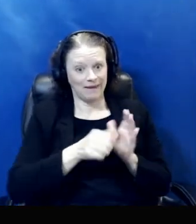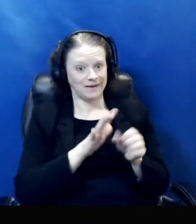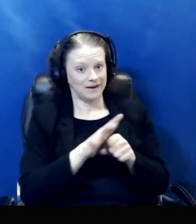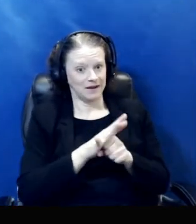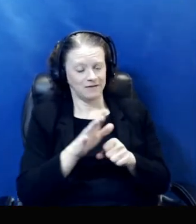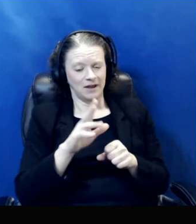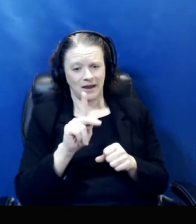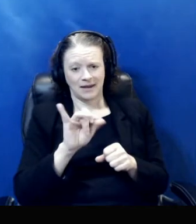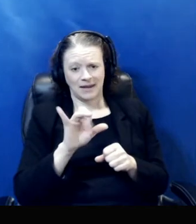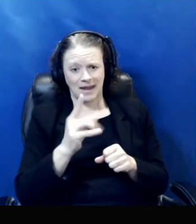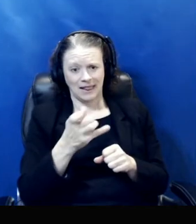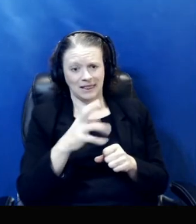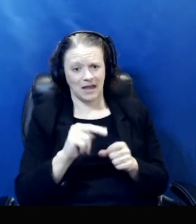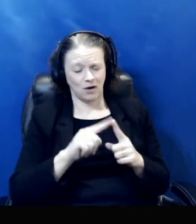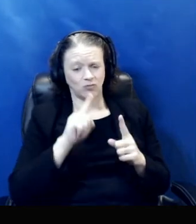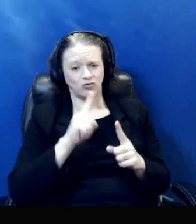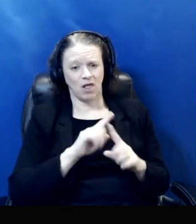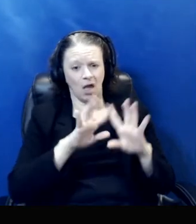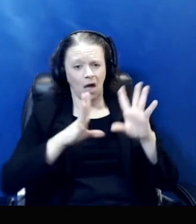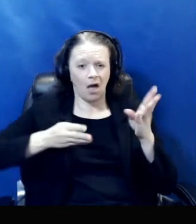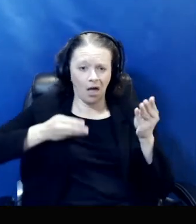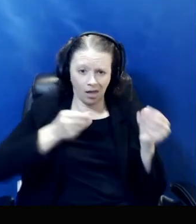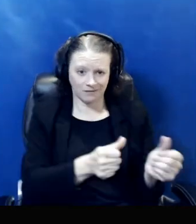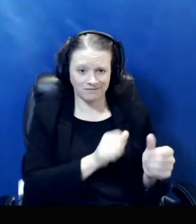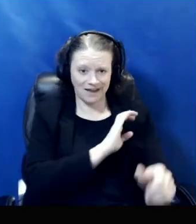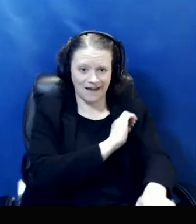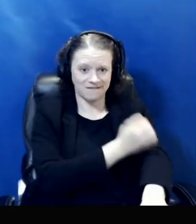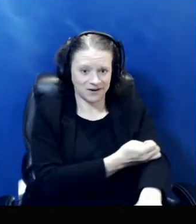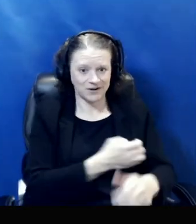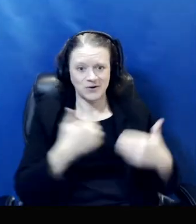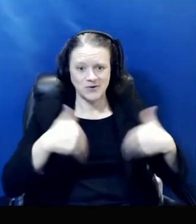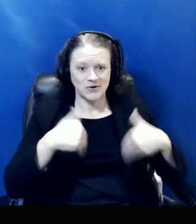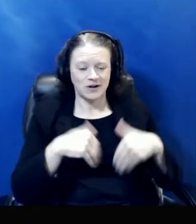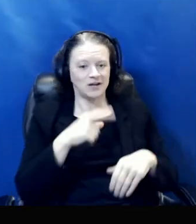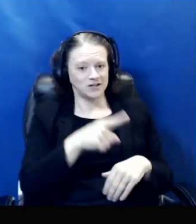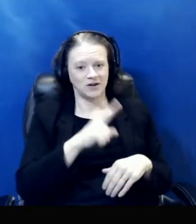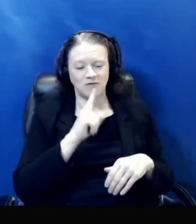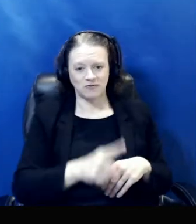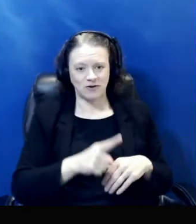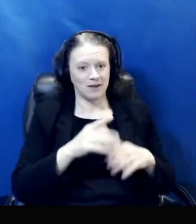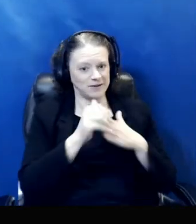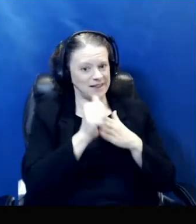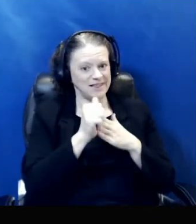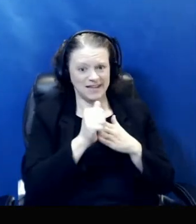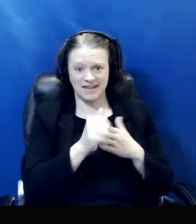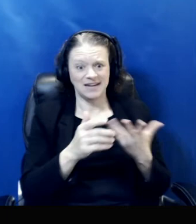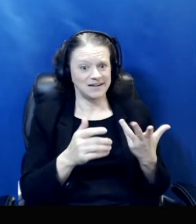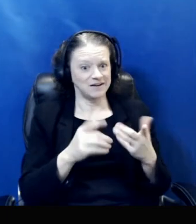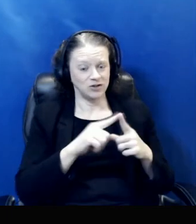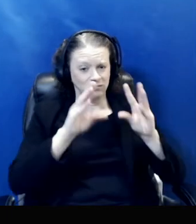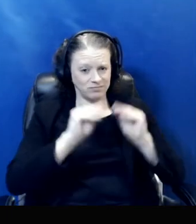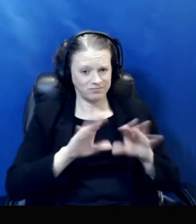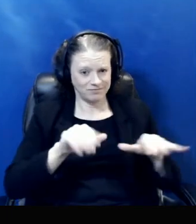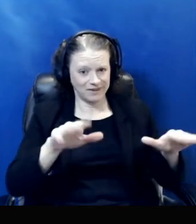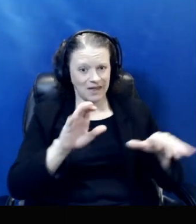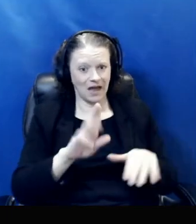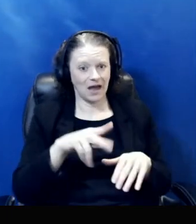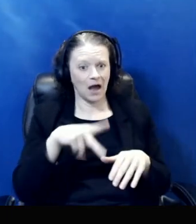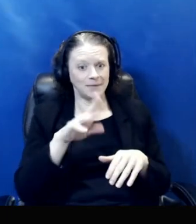She was the lead on getting all of these awesome updates out, So like, own it girl, you win! But, yes where do we go next?